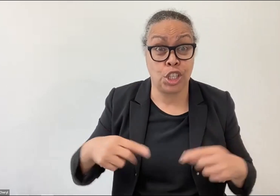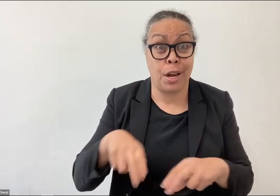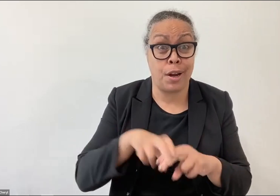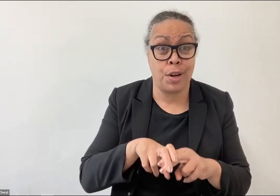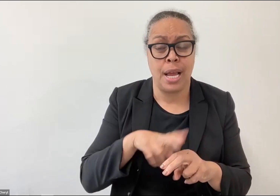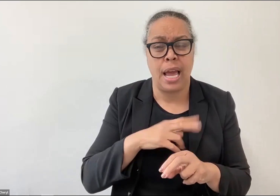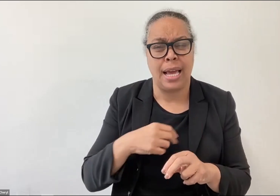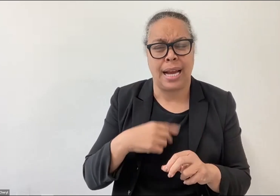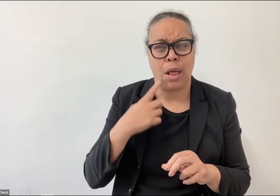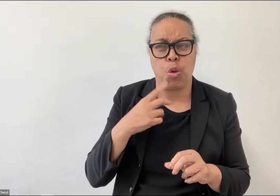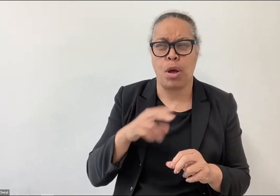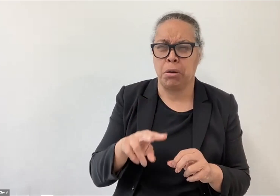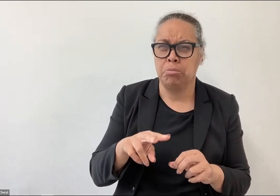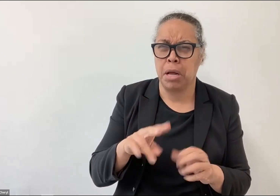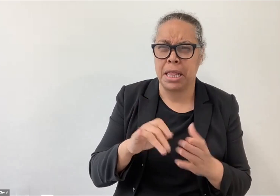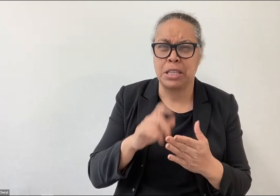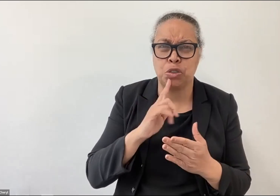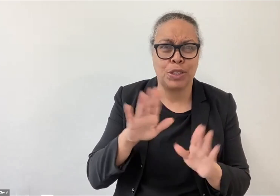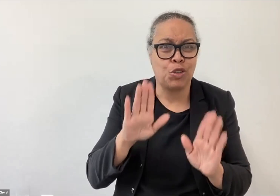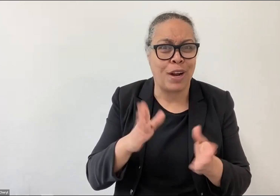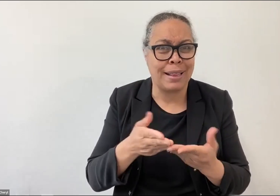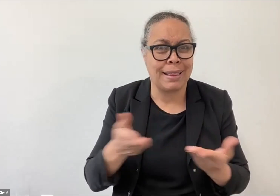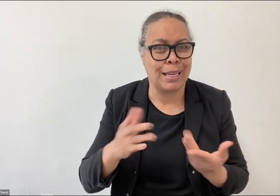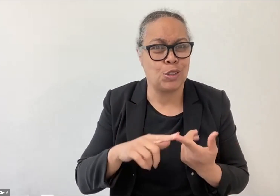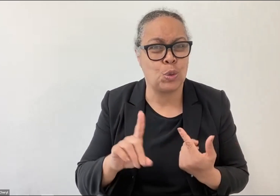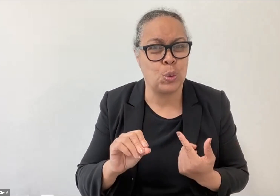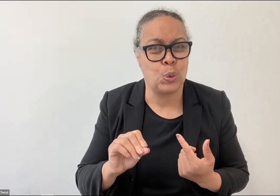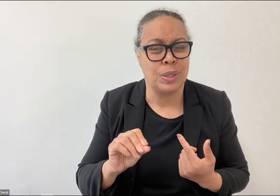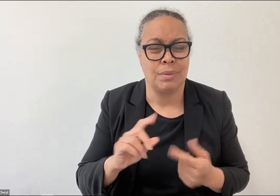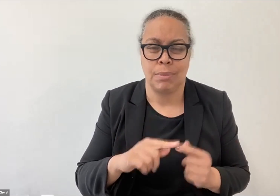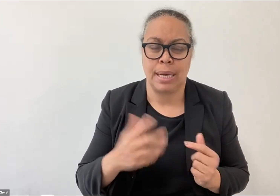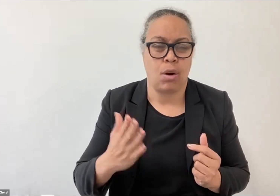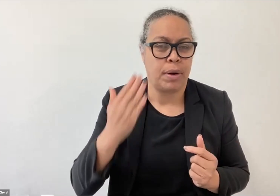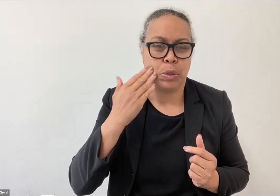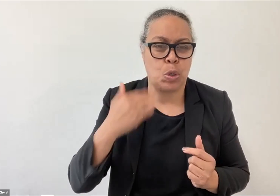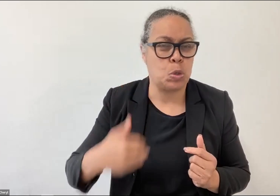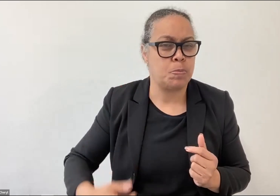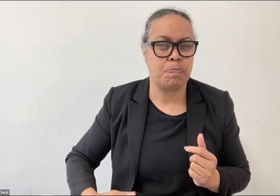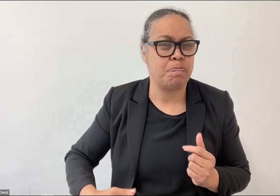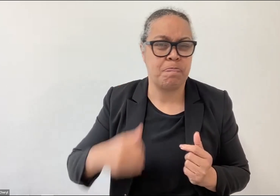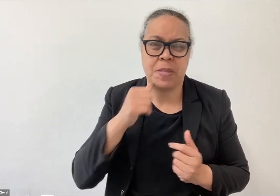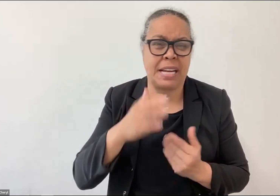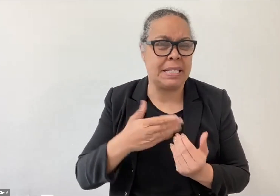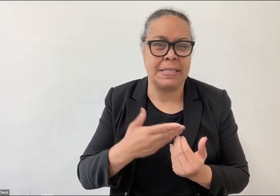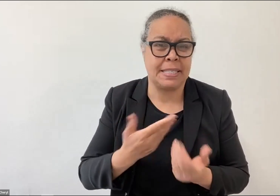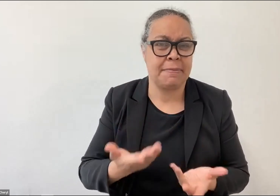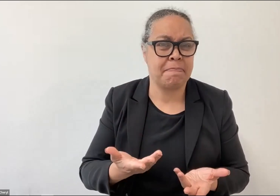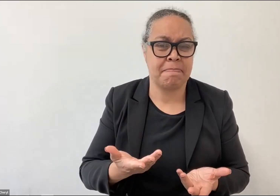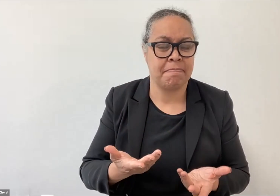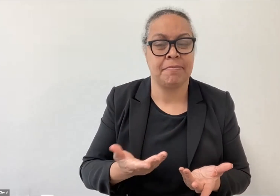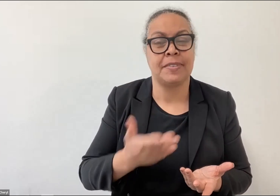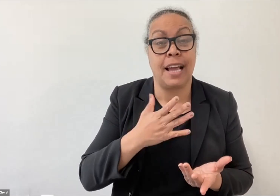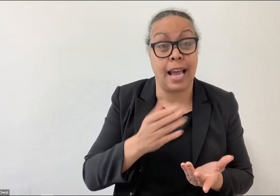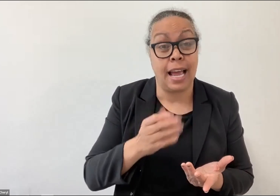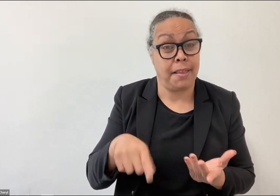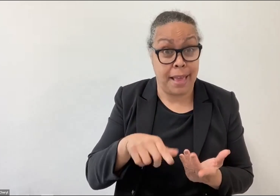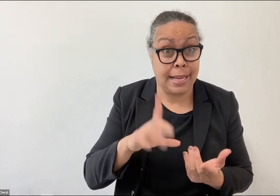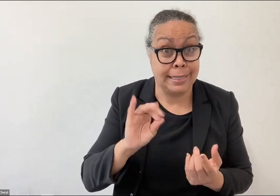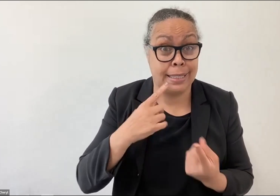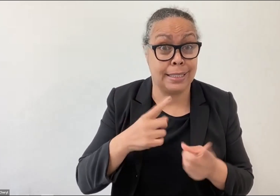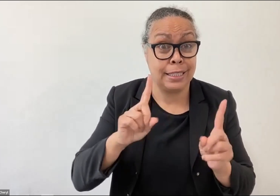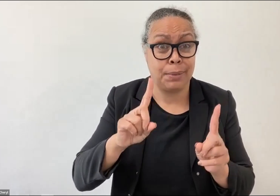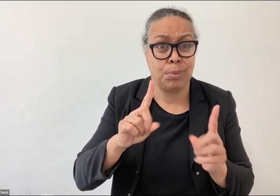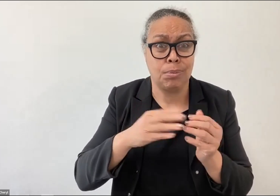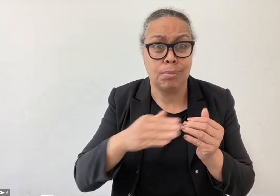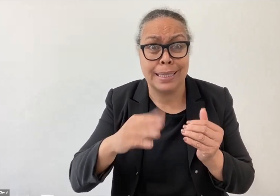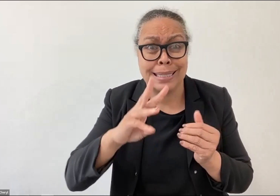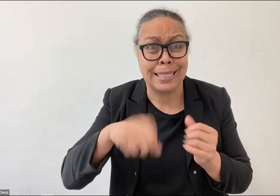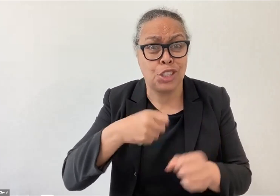And I thought, this is a really great thing to do. But I knew it was not gonna be anything easy, and the fact that they were able to do it in 6 years.